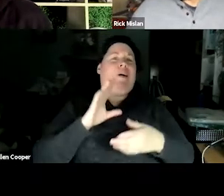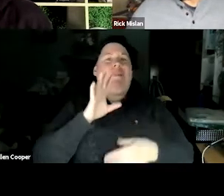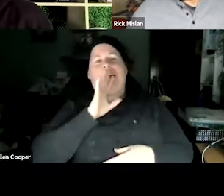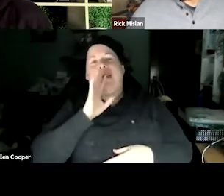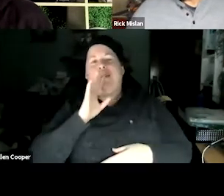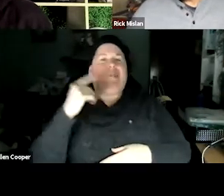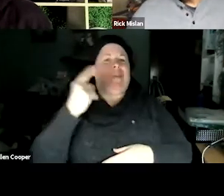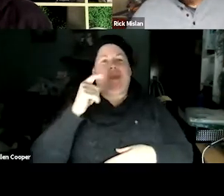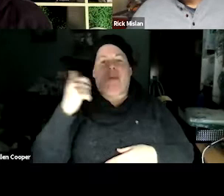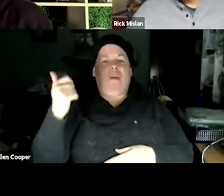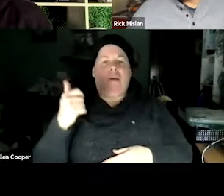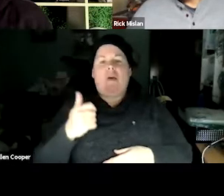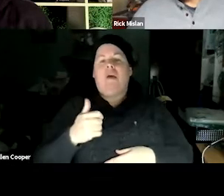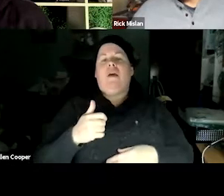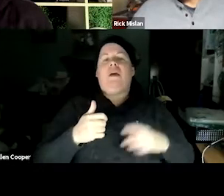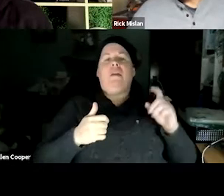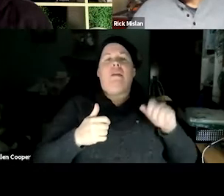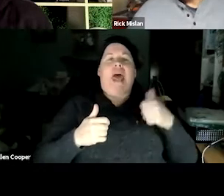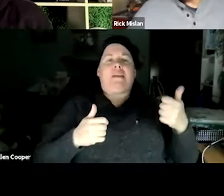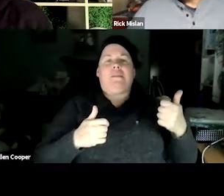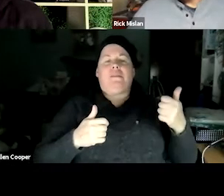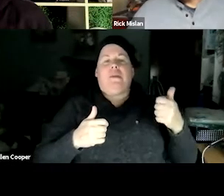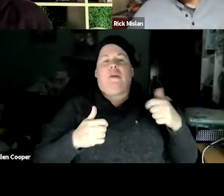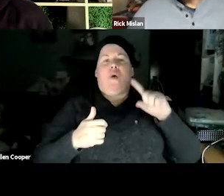cyber security. What are some things I should know and I might have that